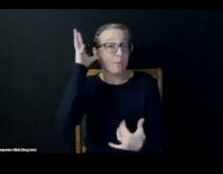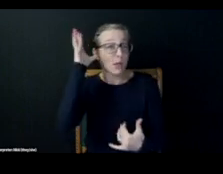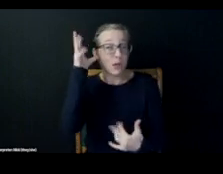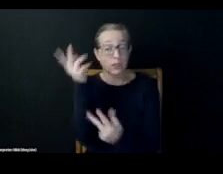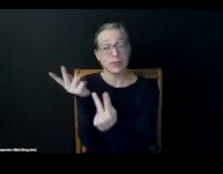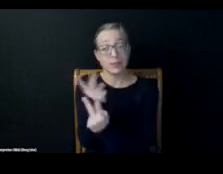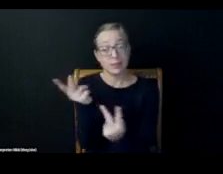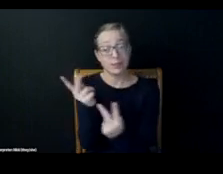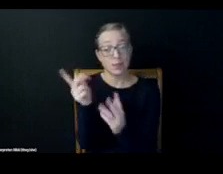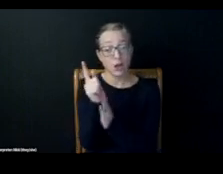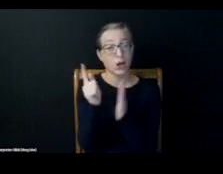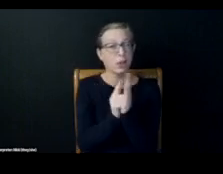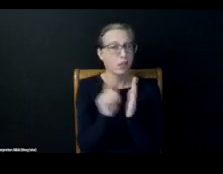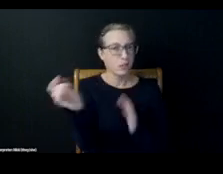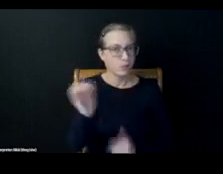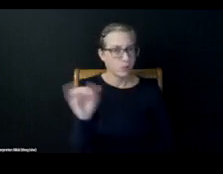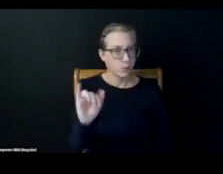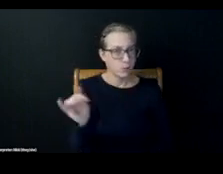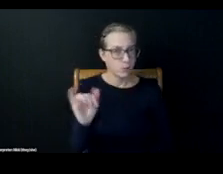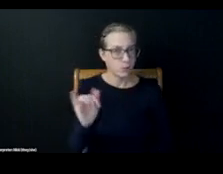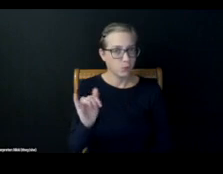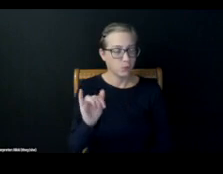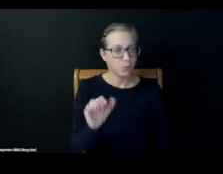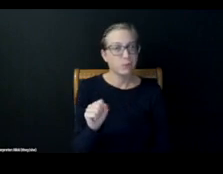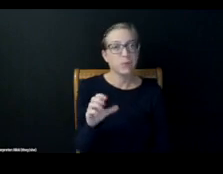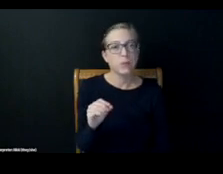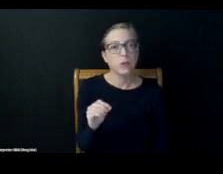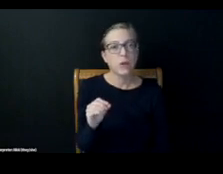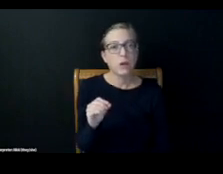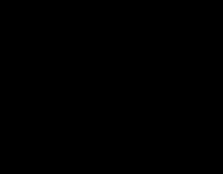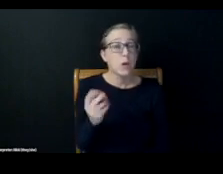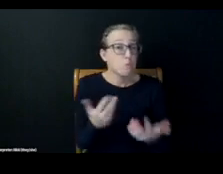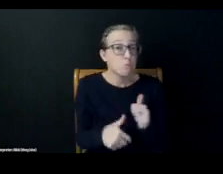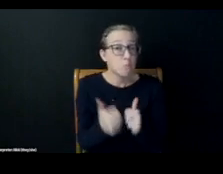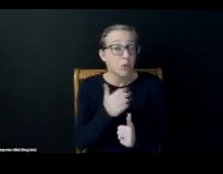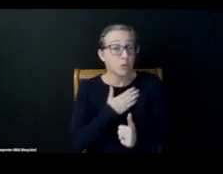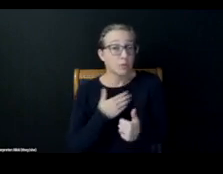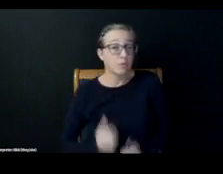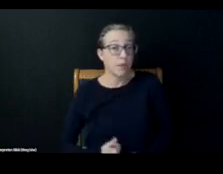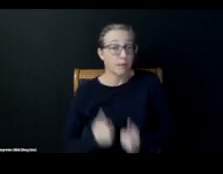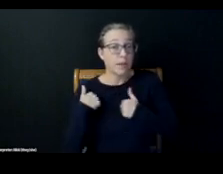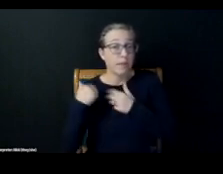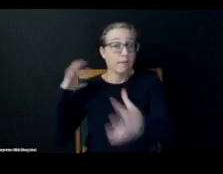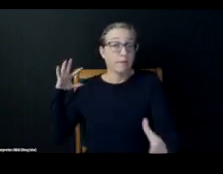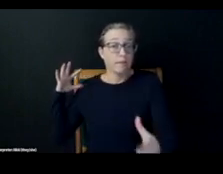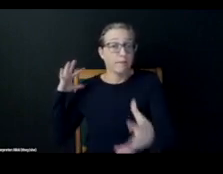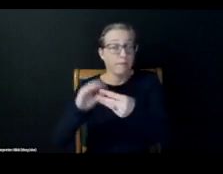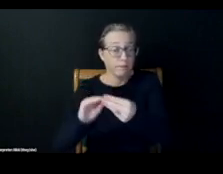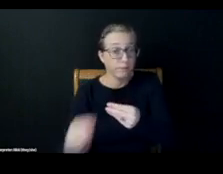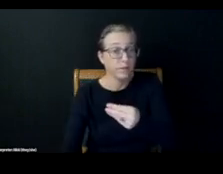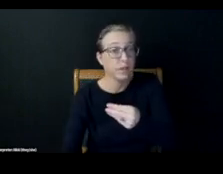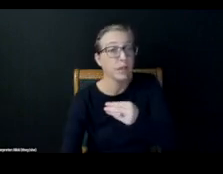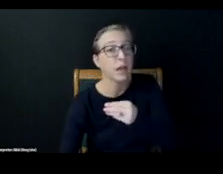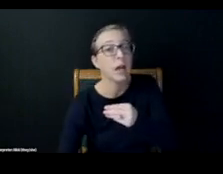So, for most of my life, I did experience what it was